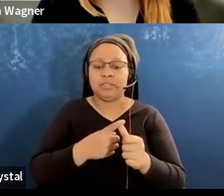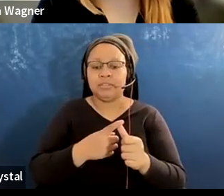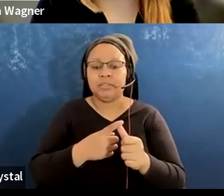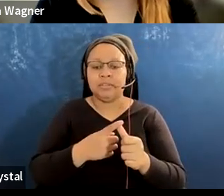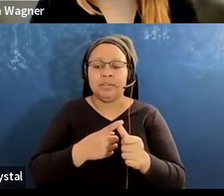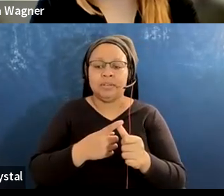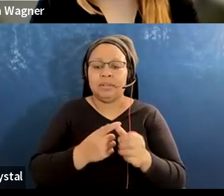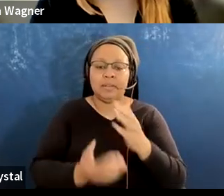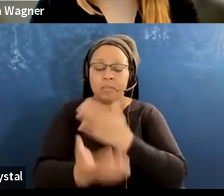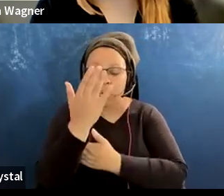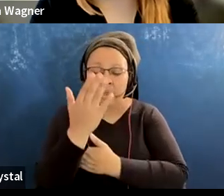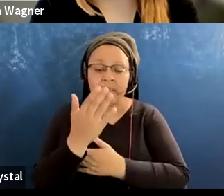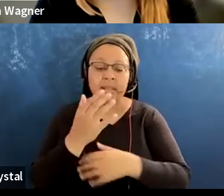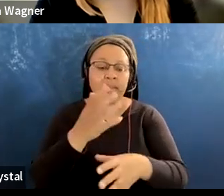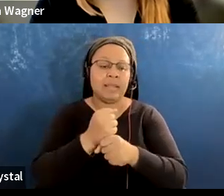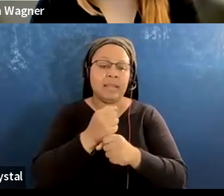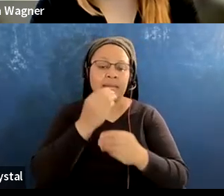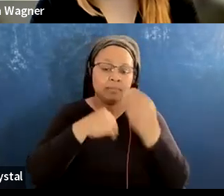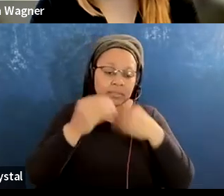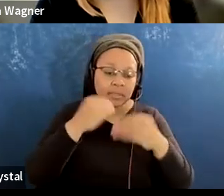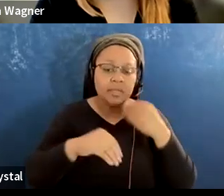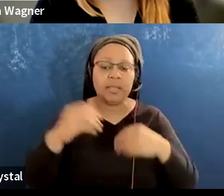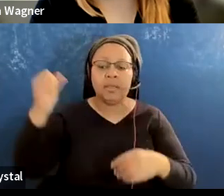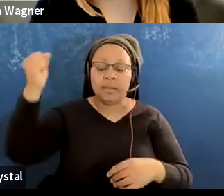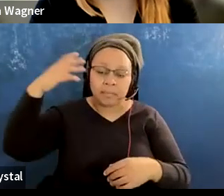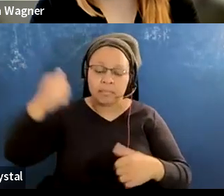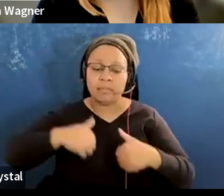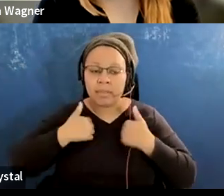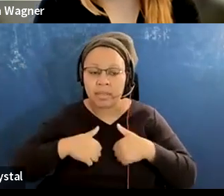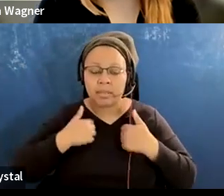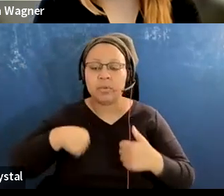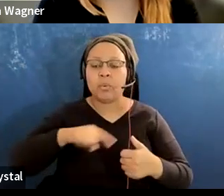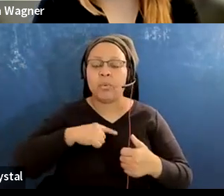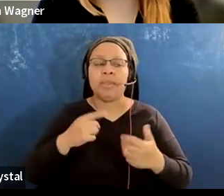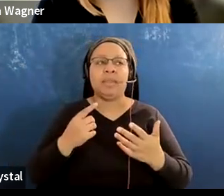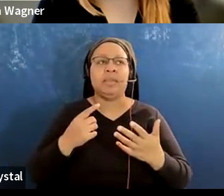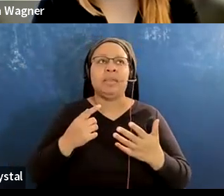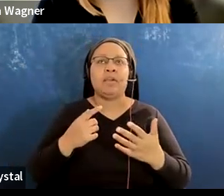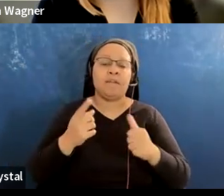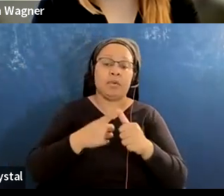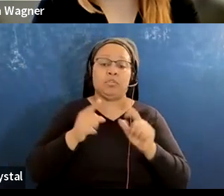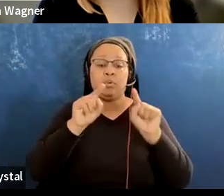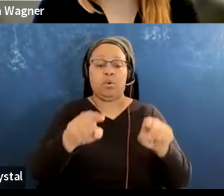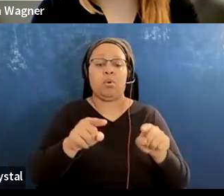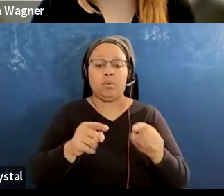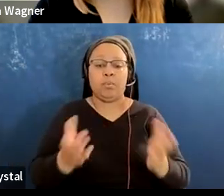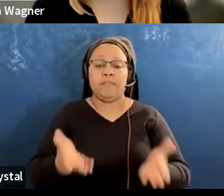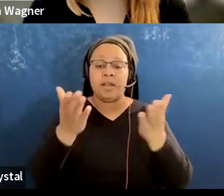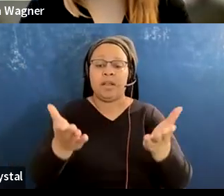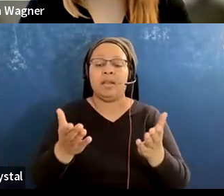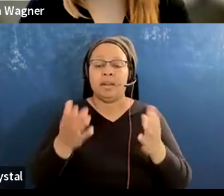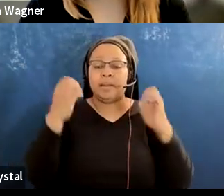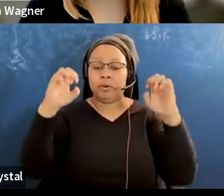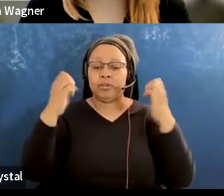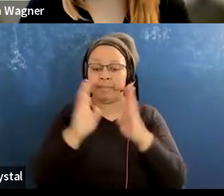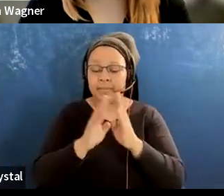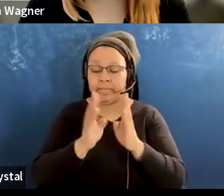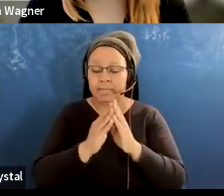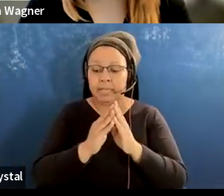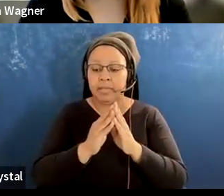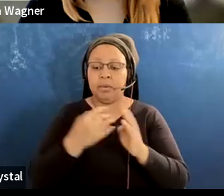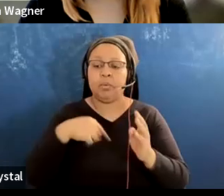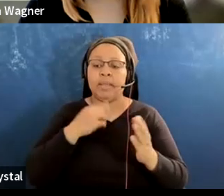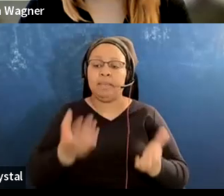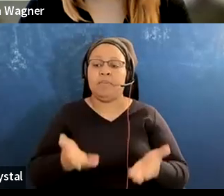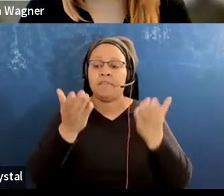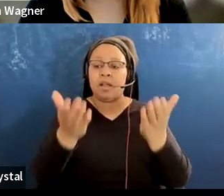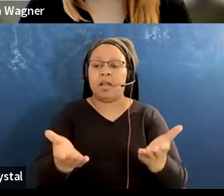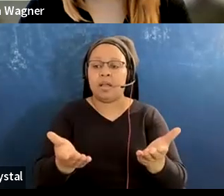: This is Michelle again with life ink. We are currently coordinating with one of our MCO's about establishing an emergency pass program because of the lack of attendance. That's no reason for people not to be able to get up out of the